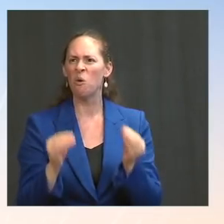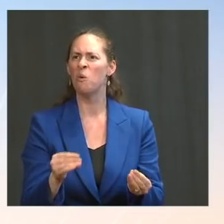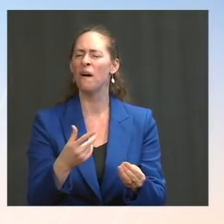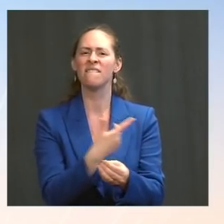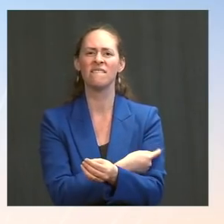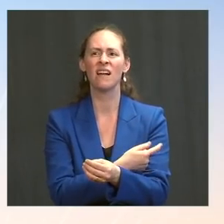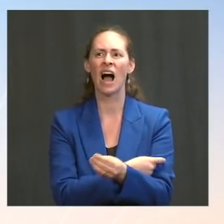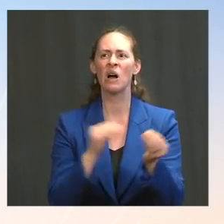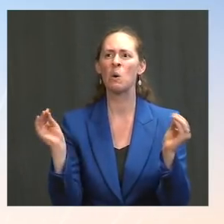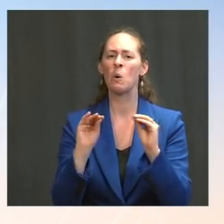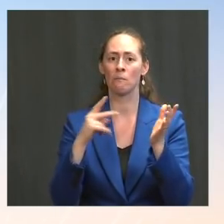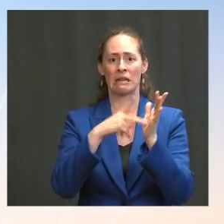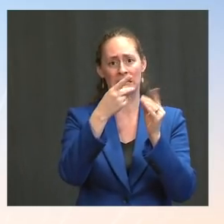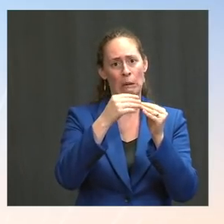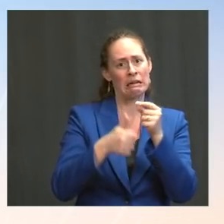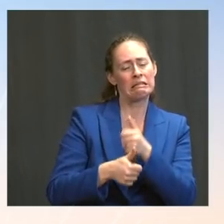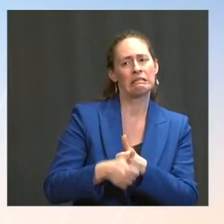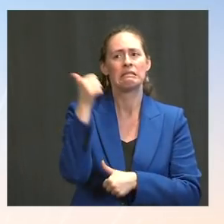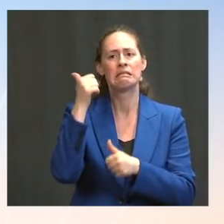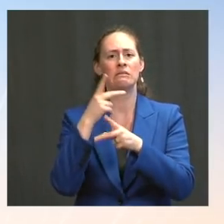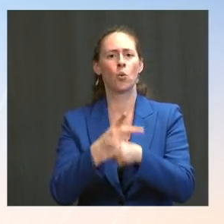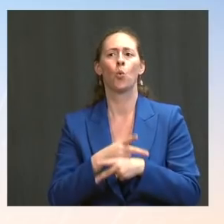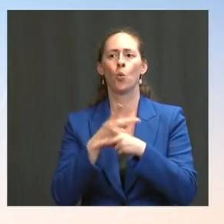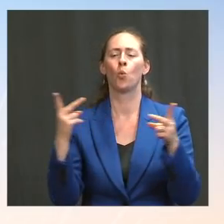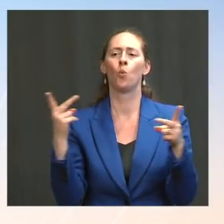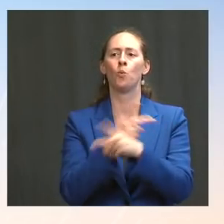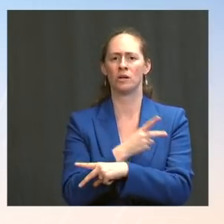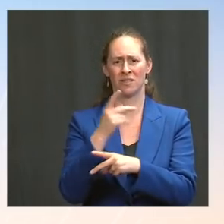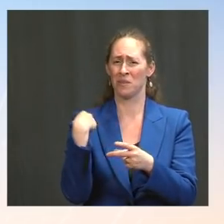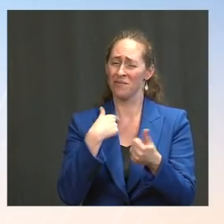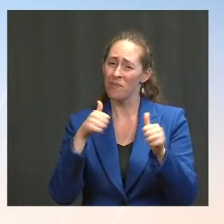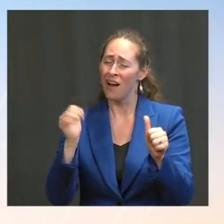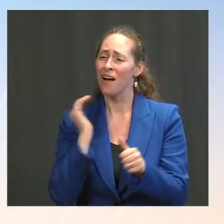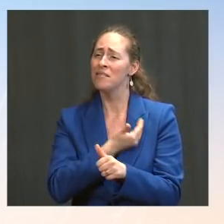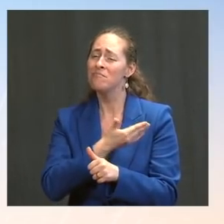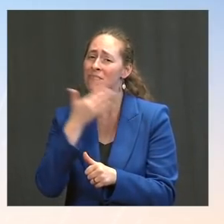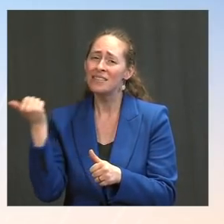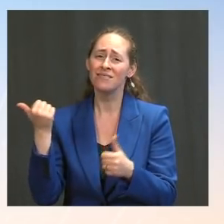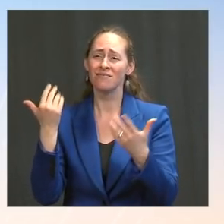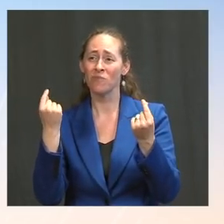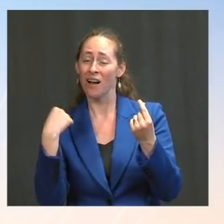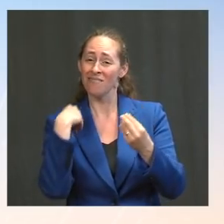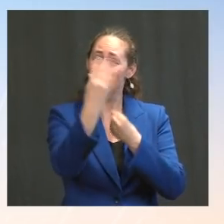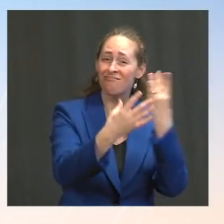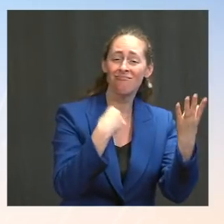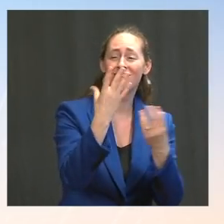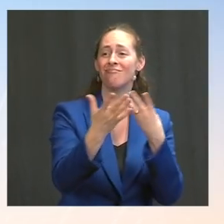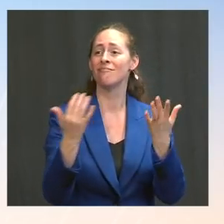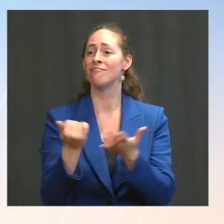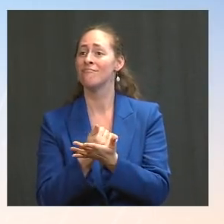I would say our concern is where there are communities where there are lower vaccination rates because it means more people are at risk.